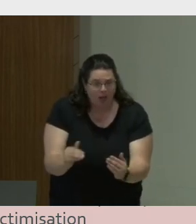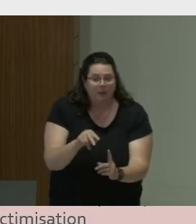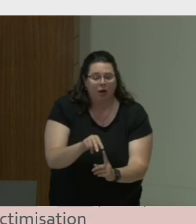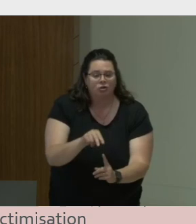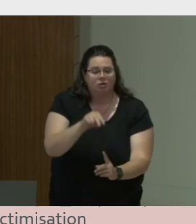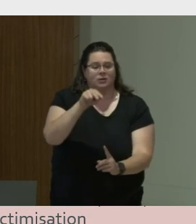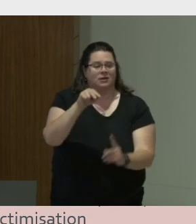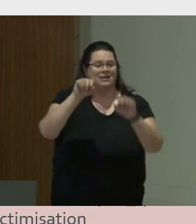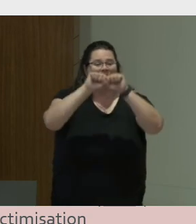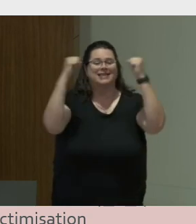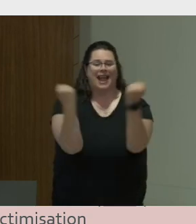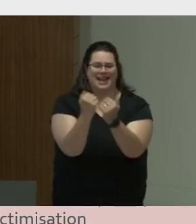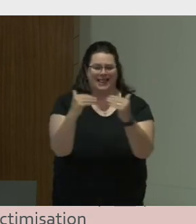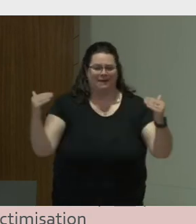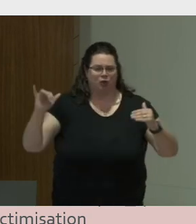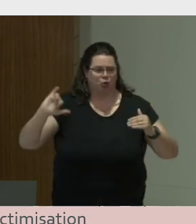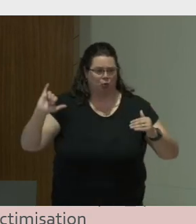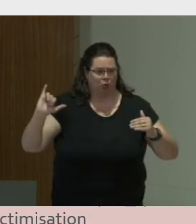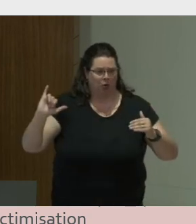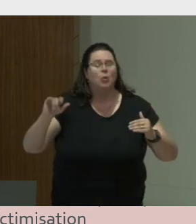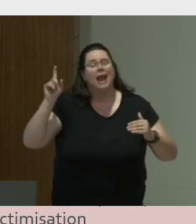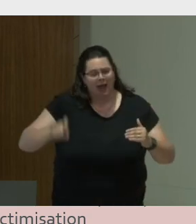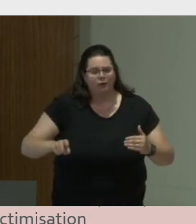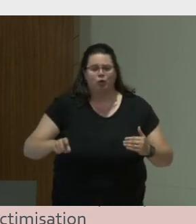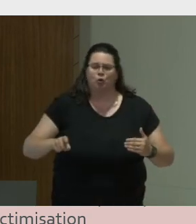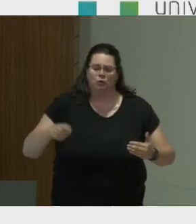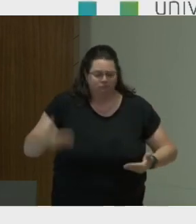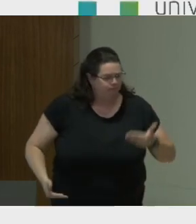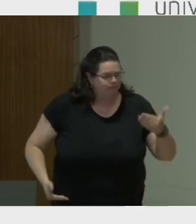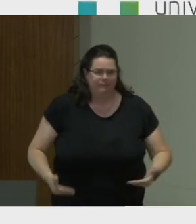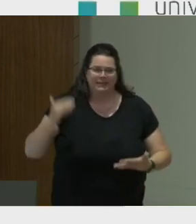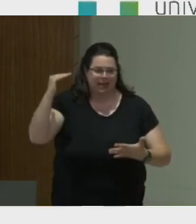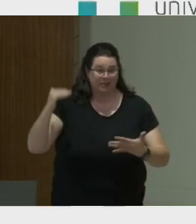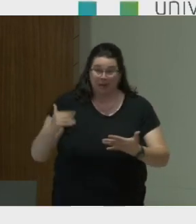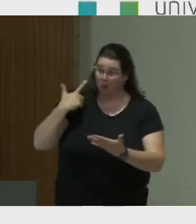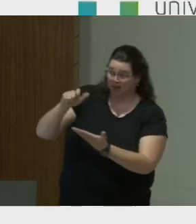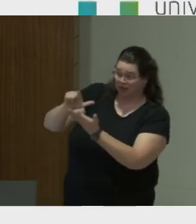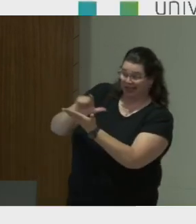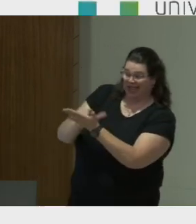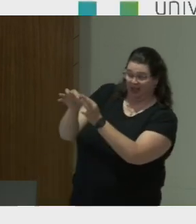We have to take many measures, as I told you, because the legal definitions